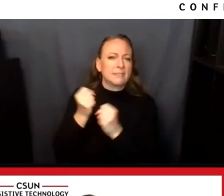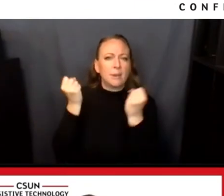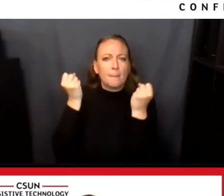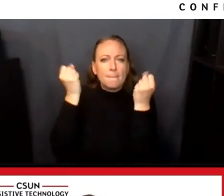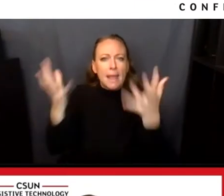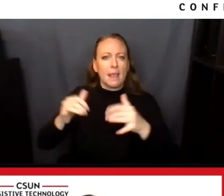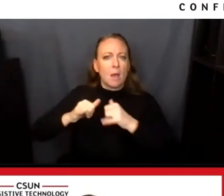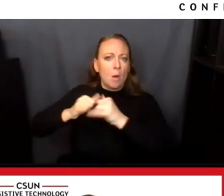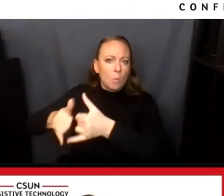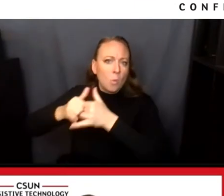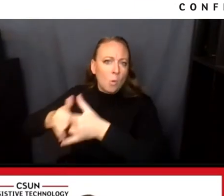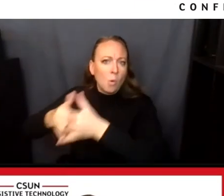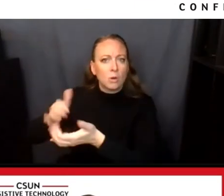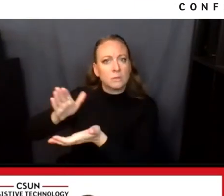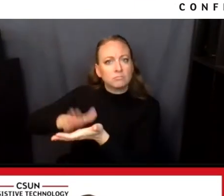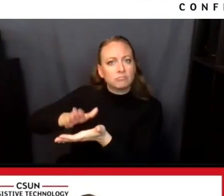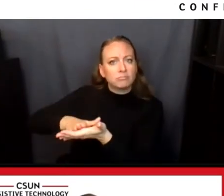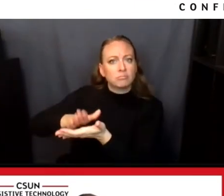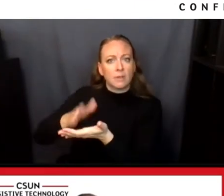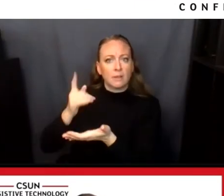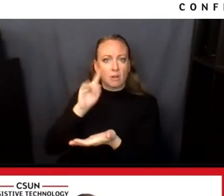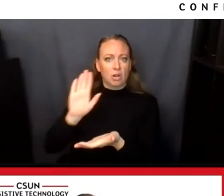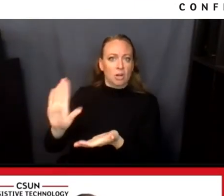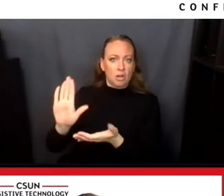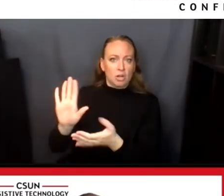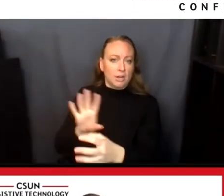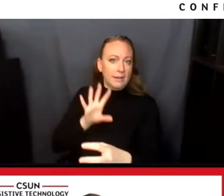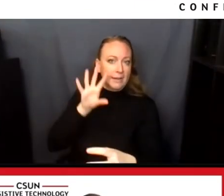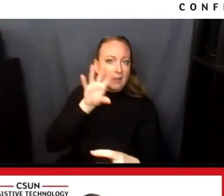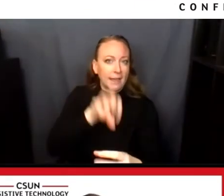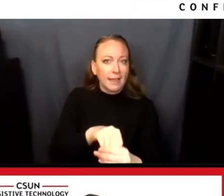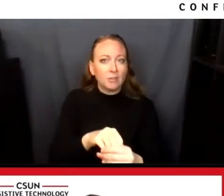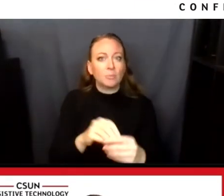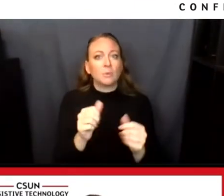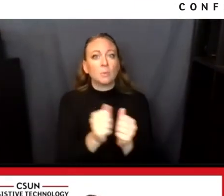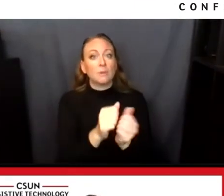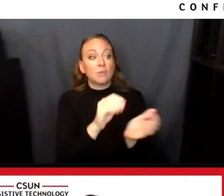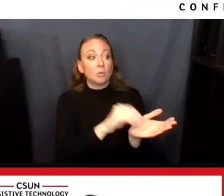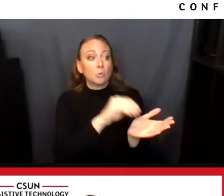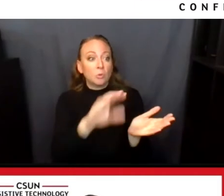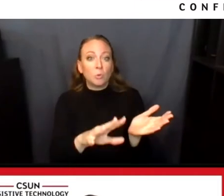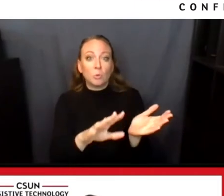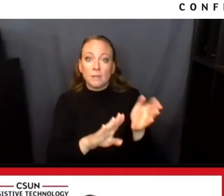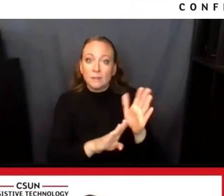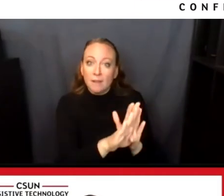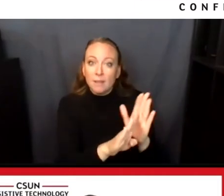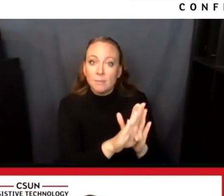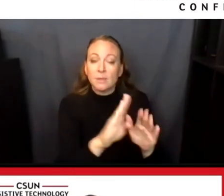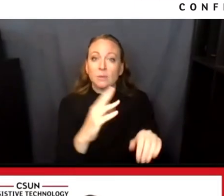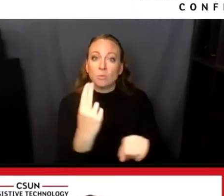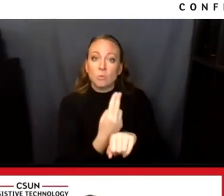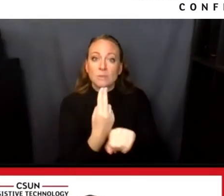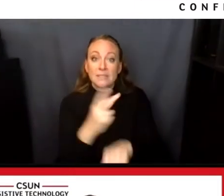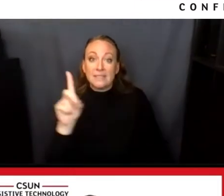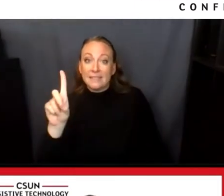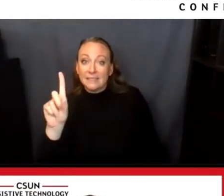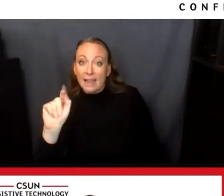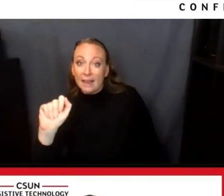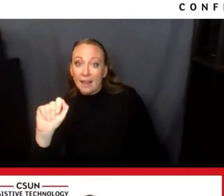and accolades for her engagement in student development and using data to improve student outcomes.